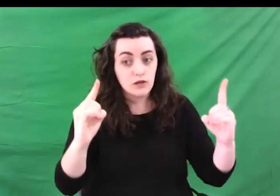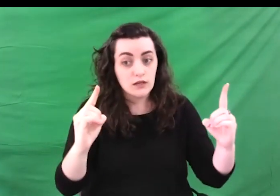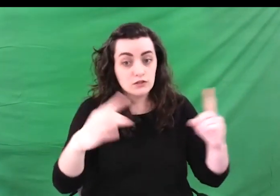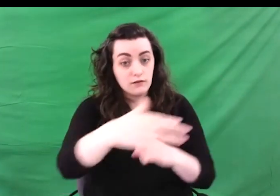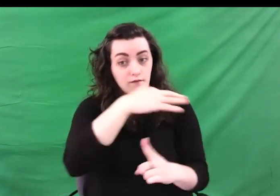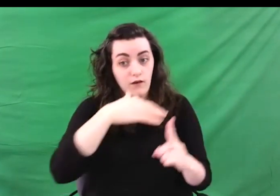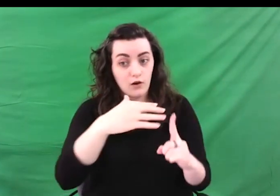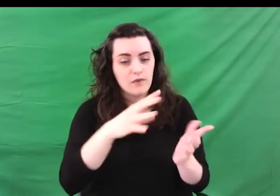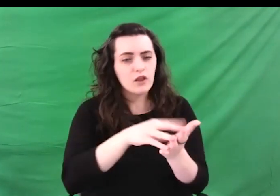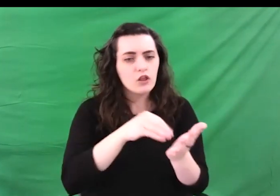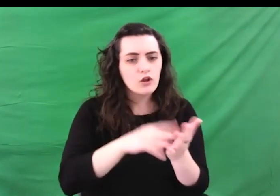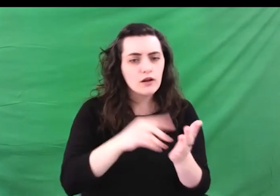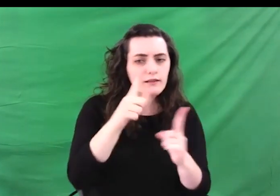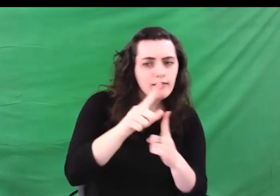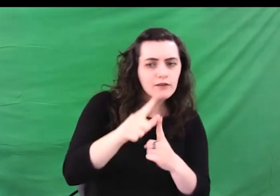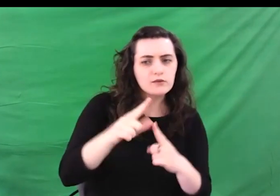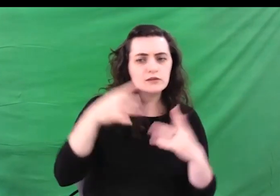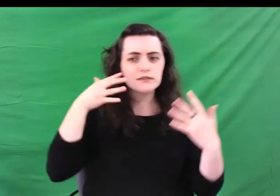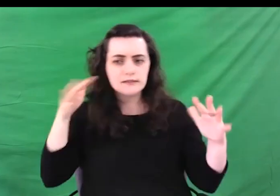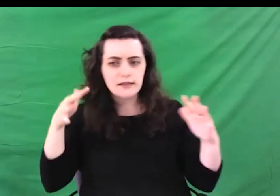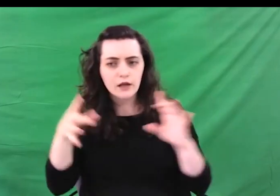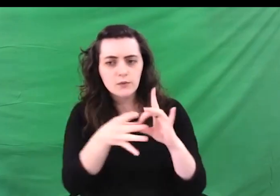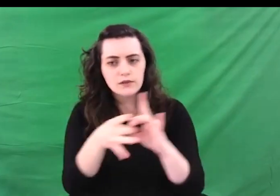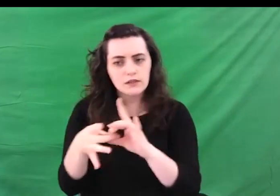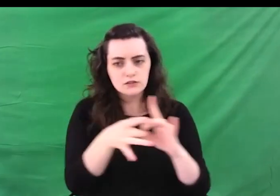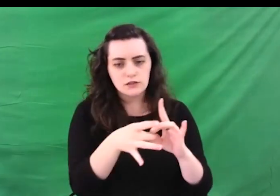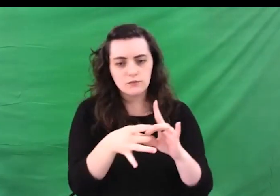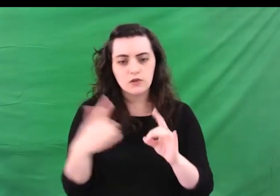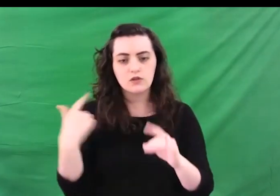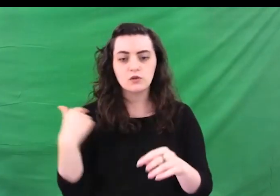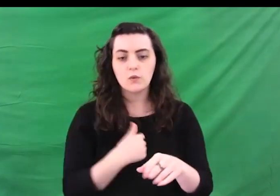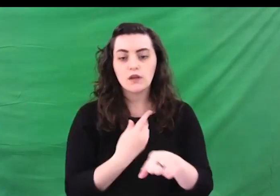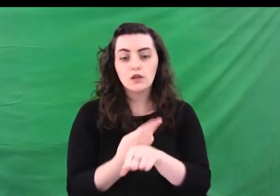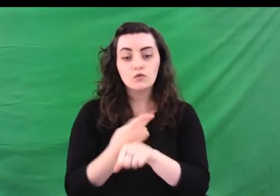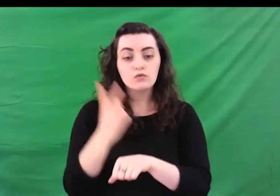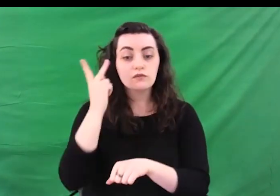and so we were able to use visual phonics to help him with that.